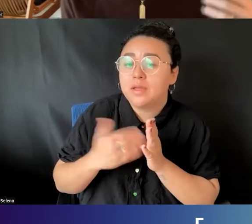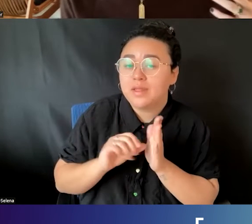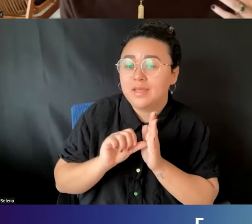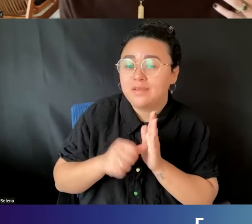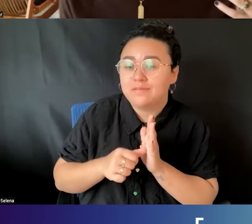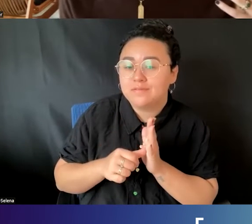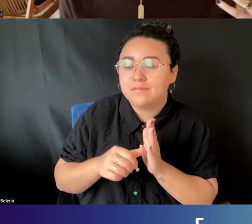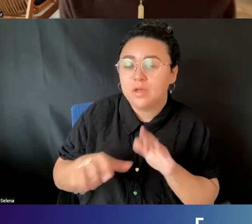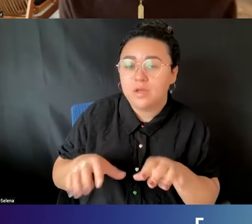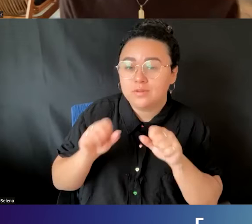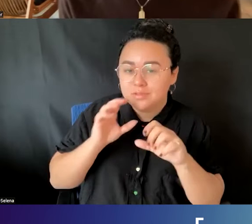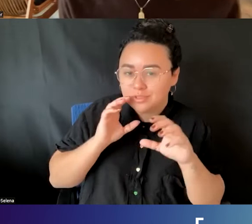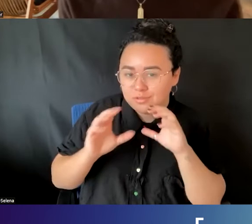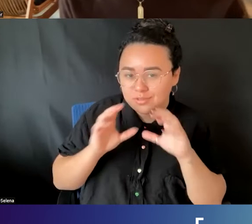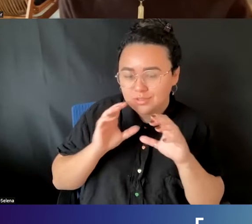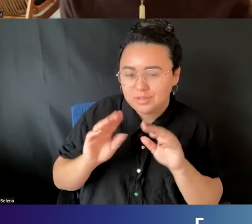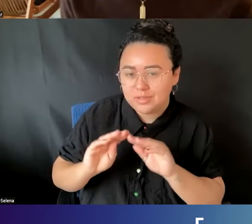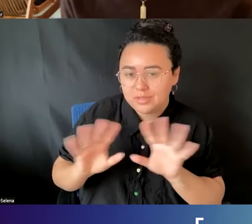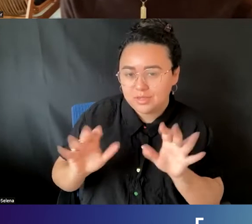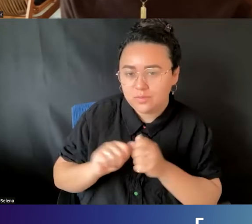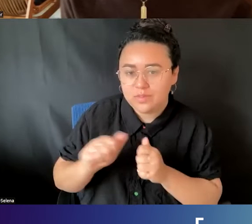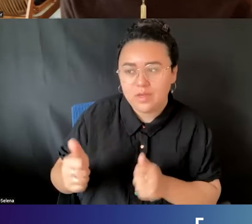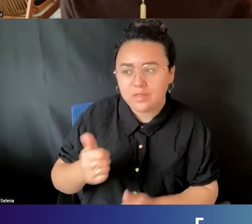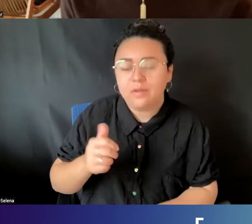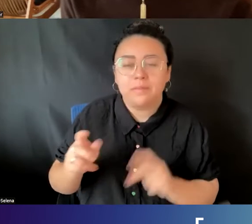really clearly with the other members of your team about what